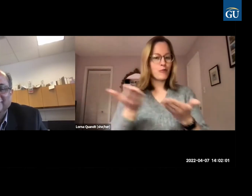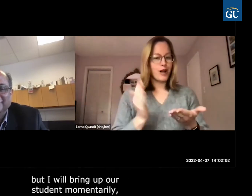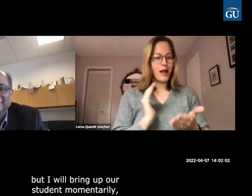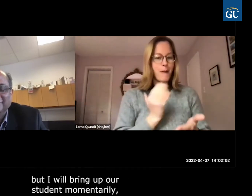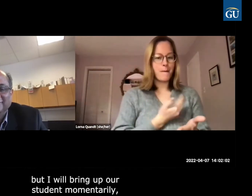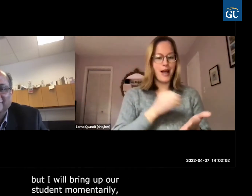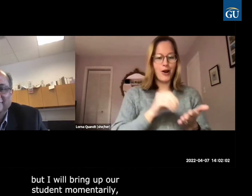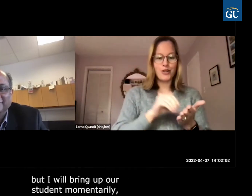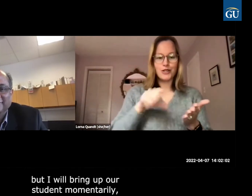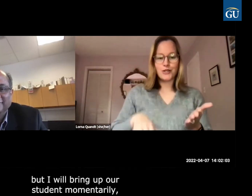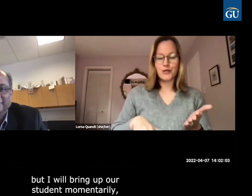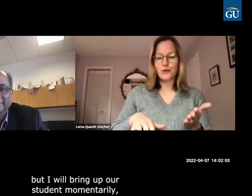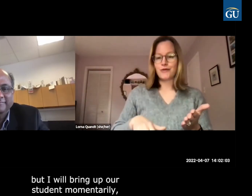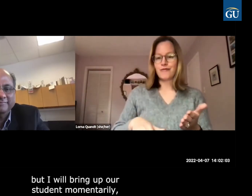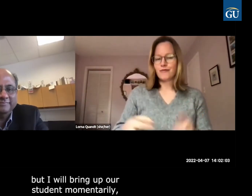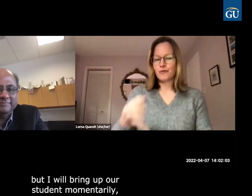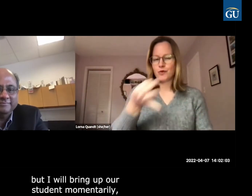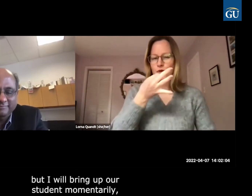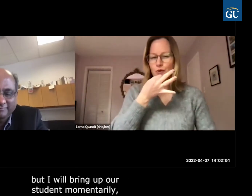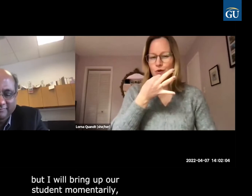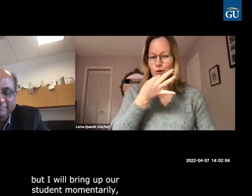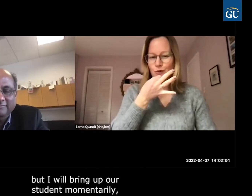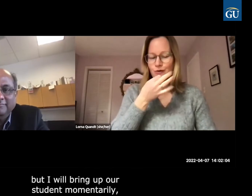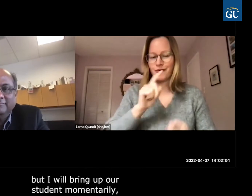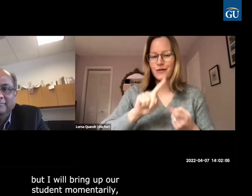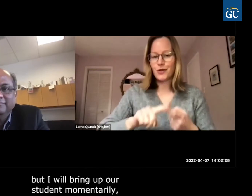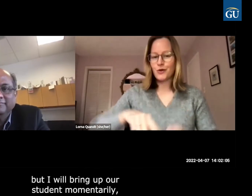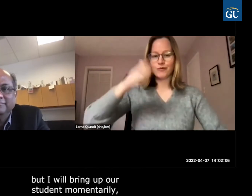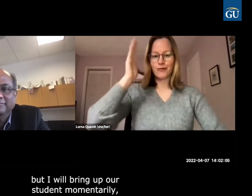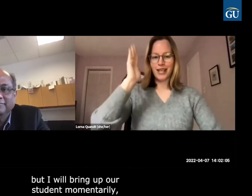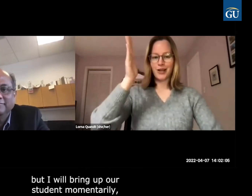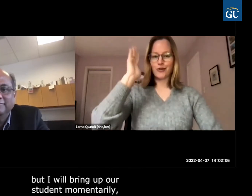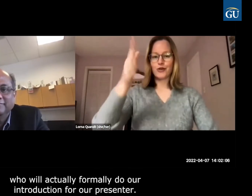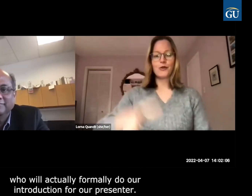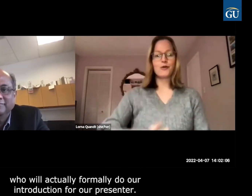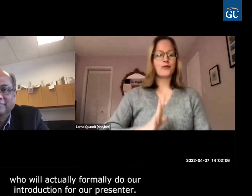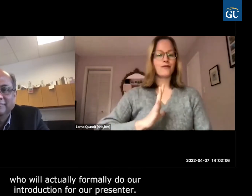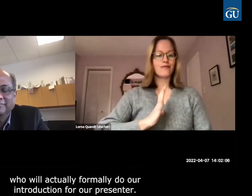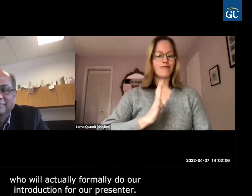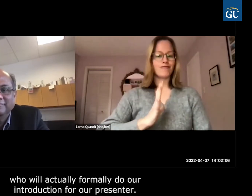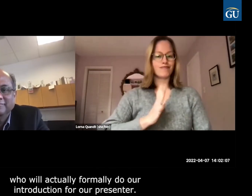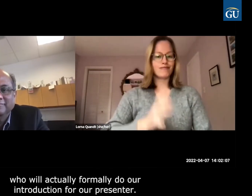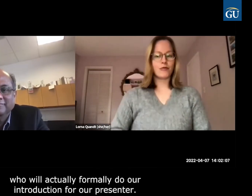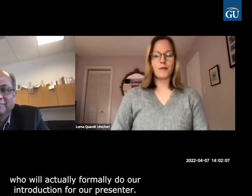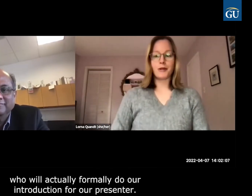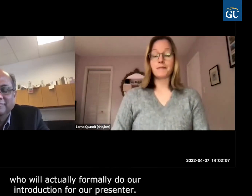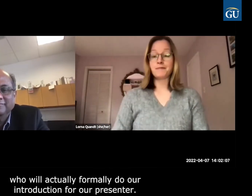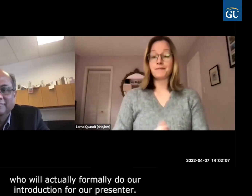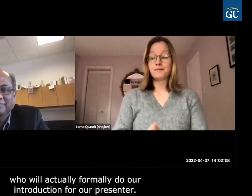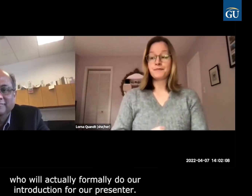but i will bring up our student momentarily who